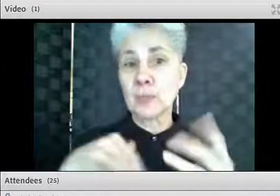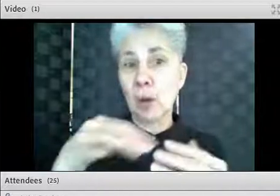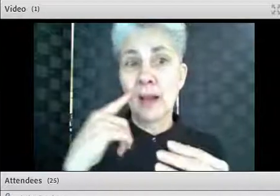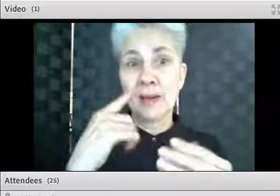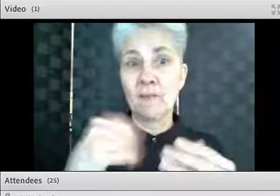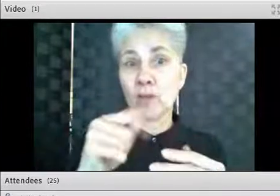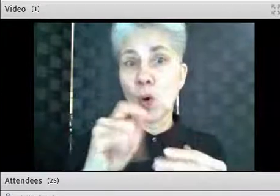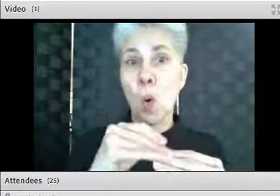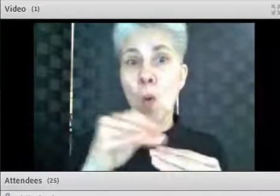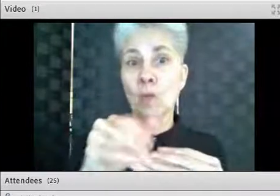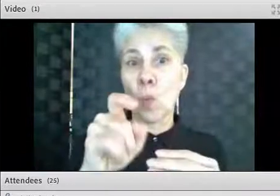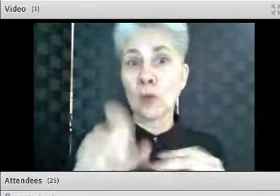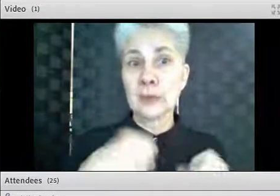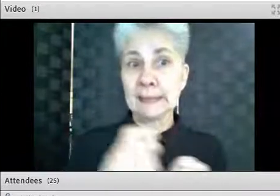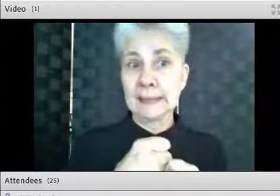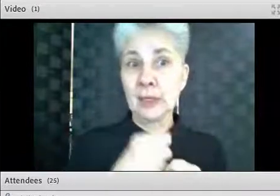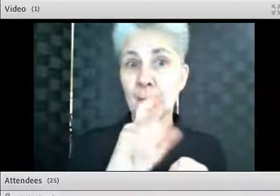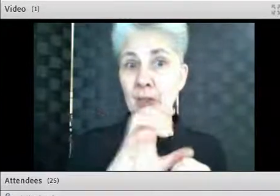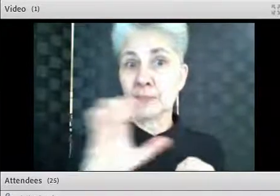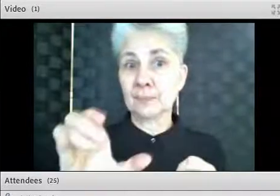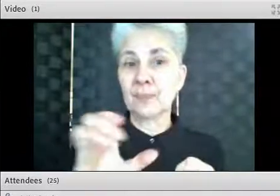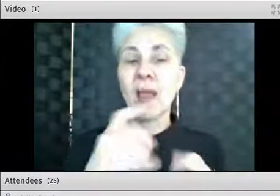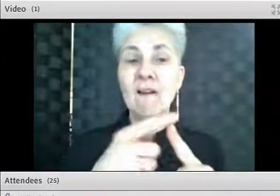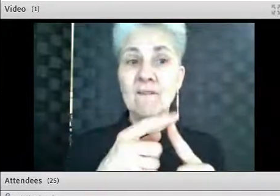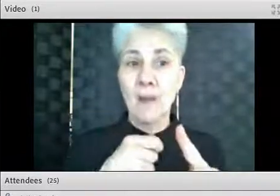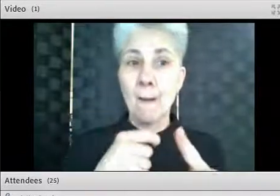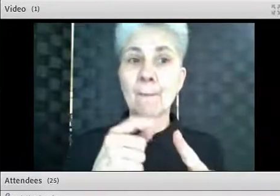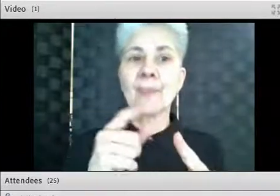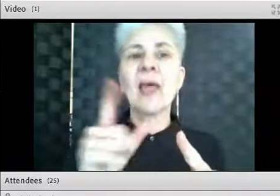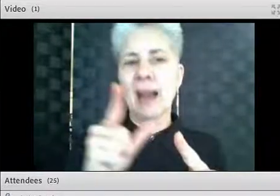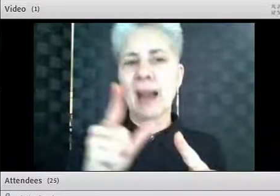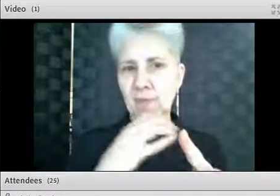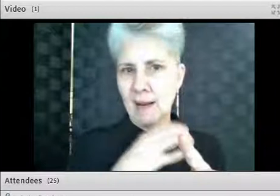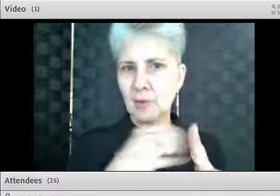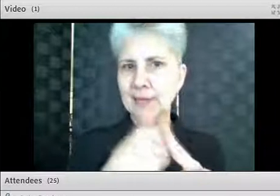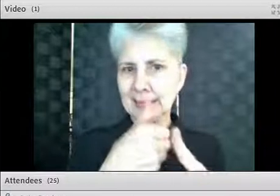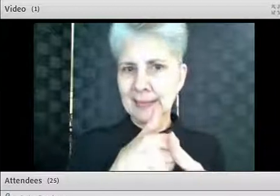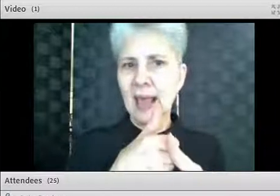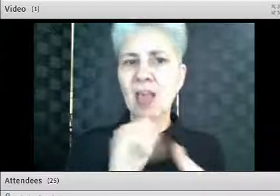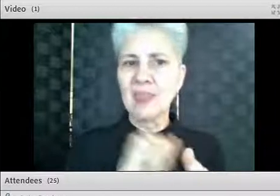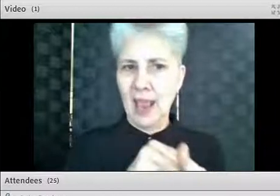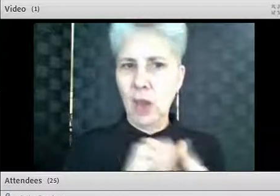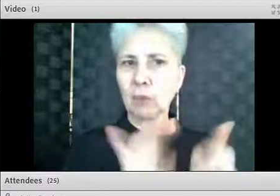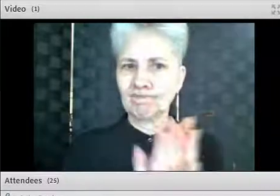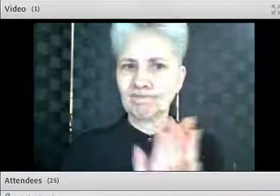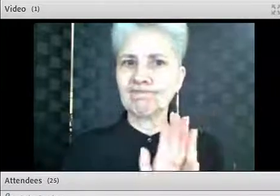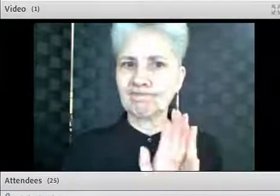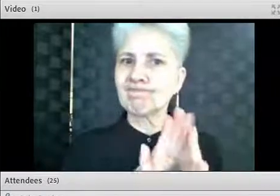by the Library of Congress. Obviously it's their classification scheme that they started developing after Melvil Dewey